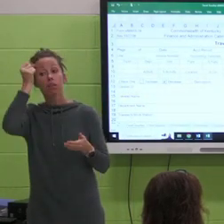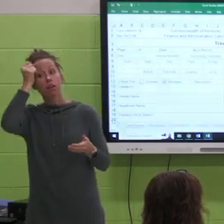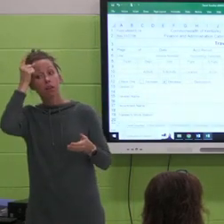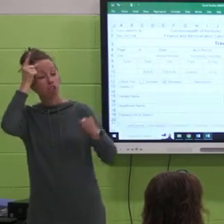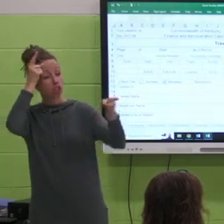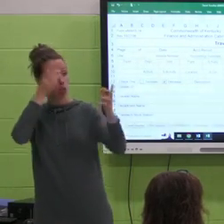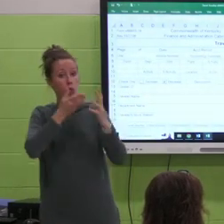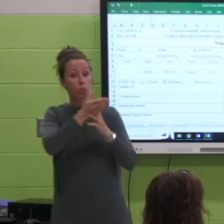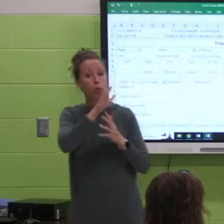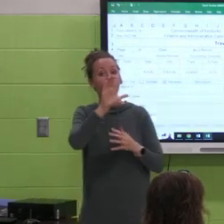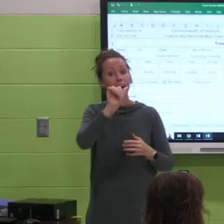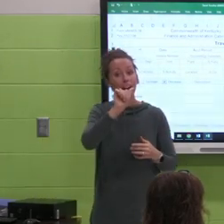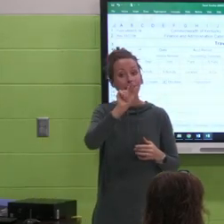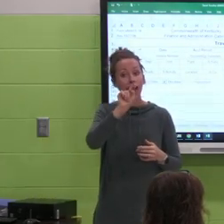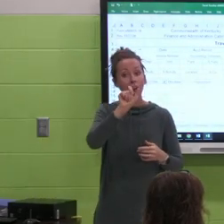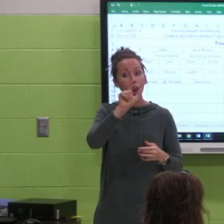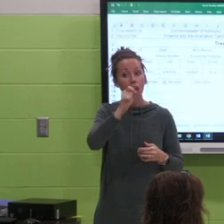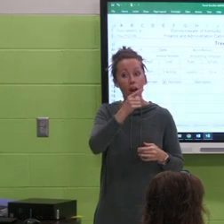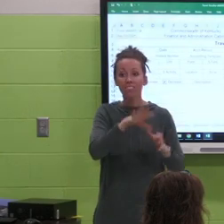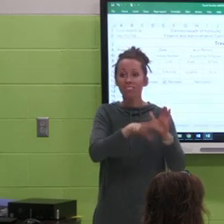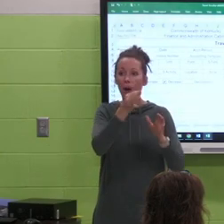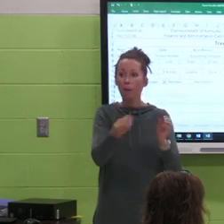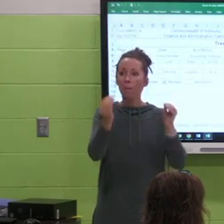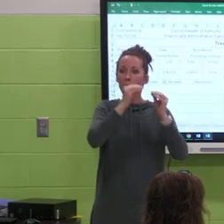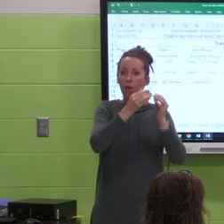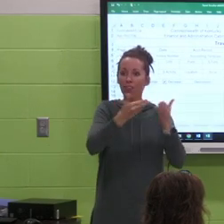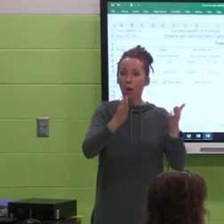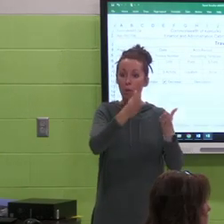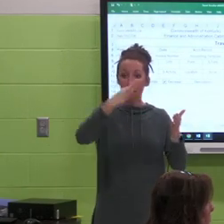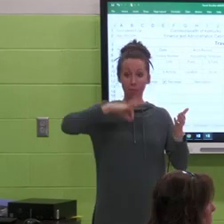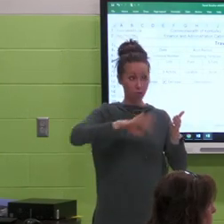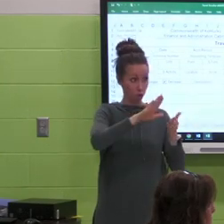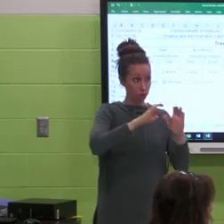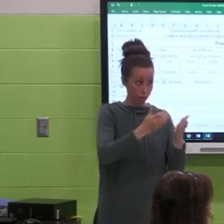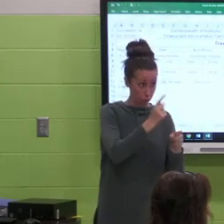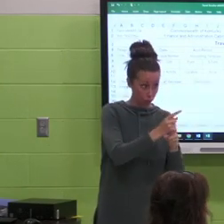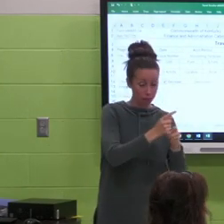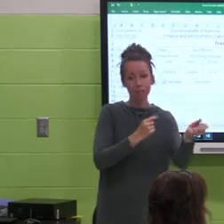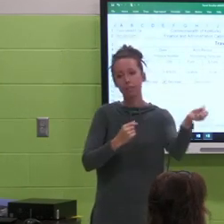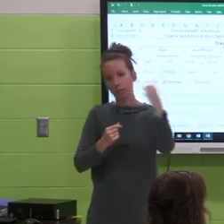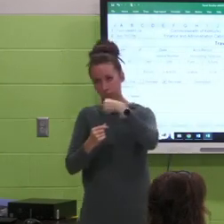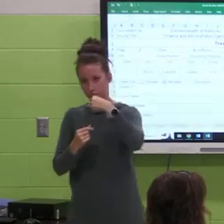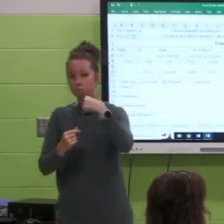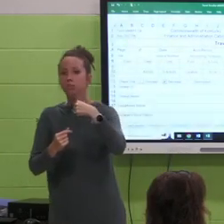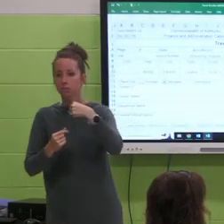catalog they found additional items that would be beneficial to your class correct yes so what I say